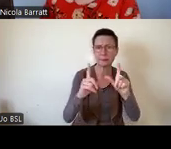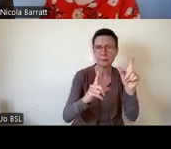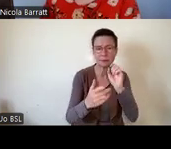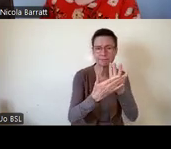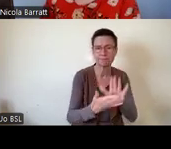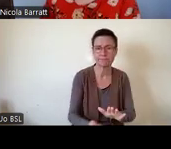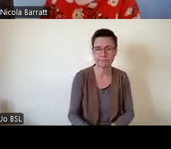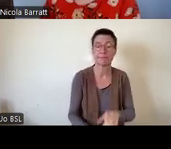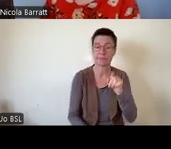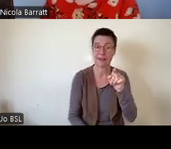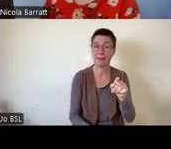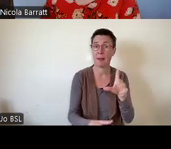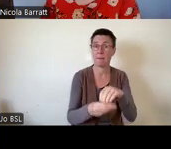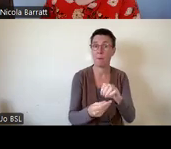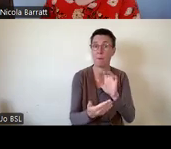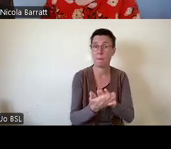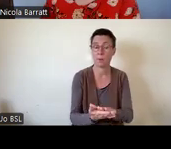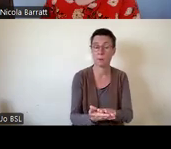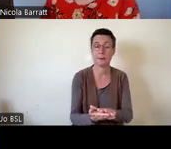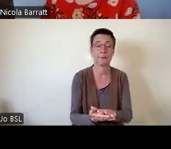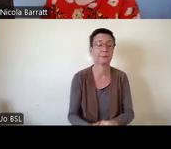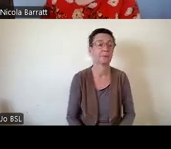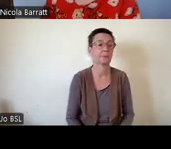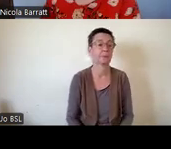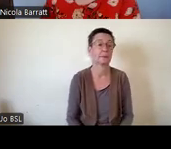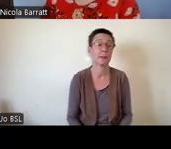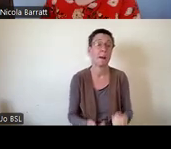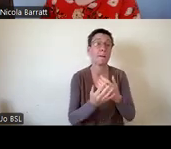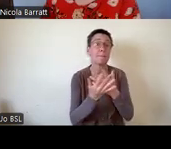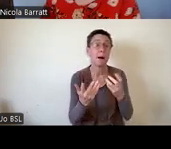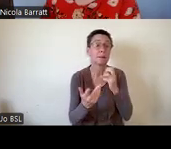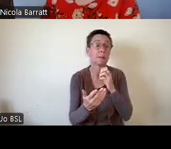Now, multiple-image posts have the highest engagement rate